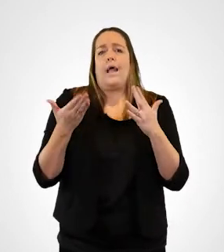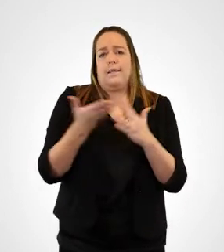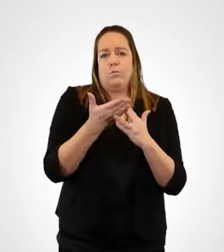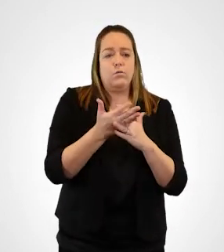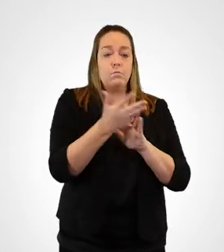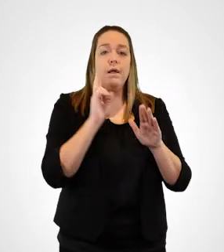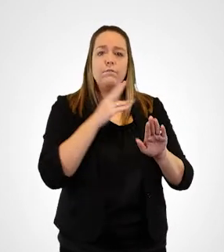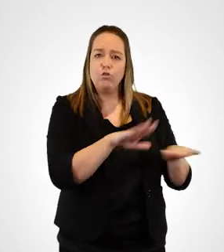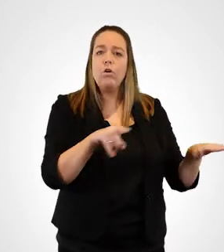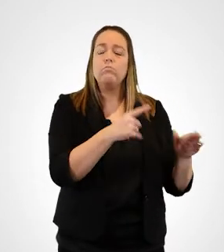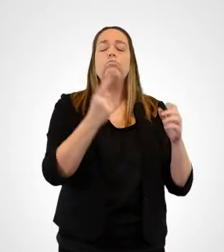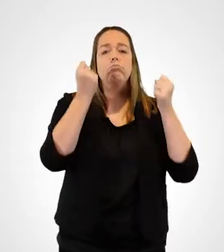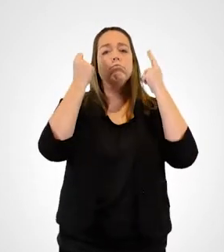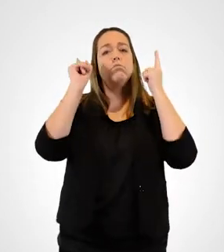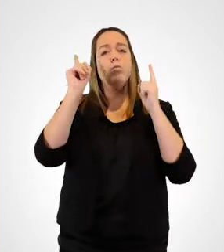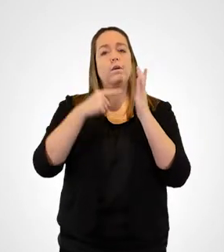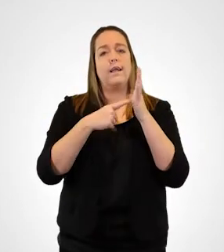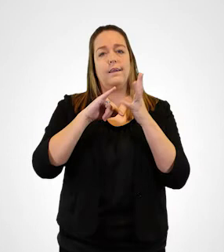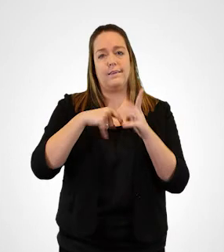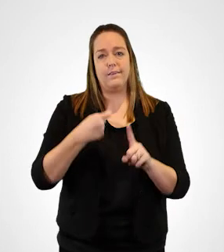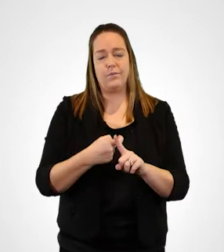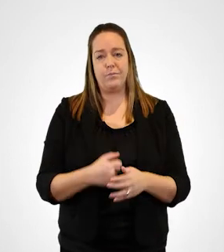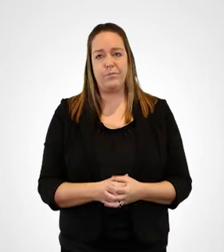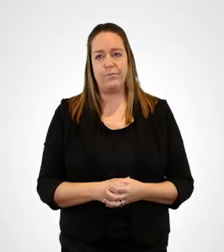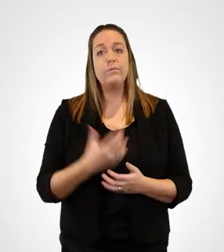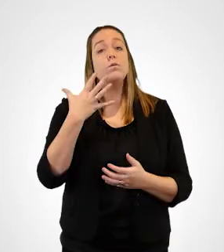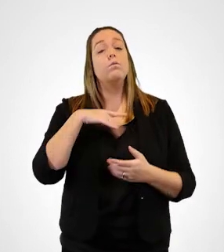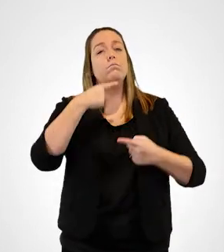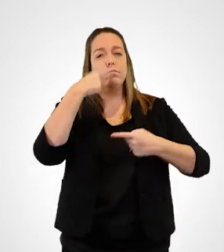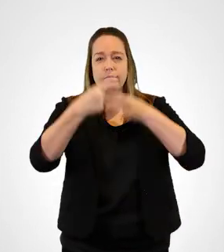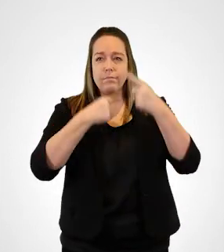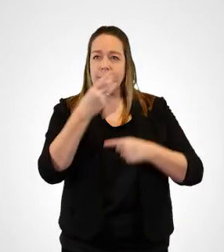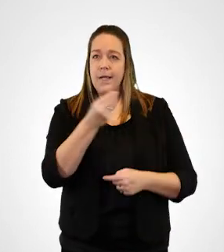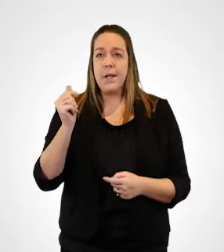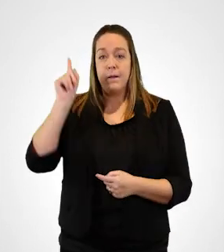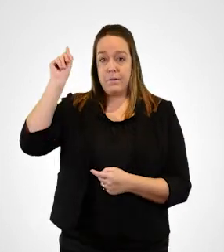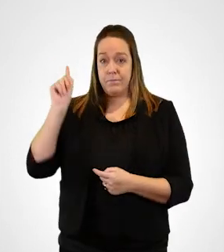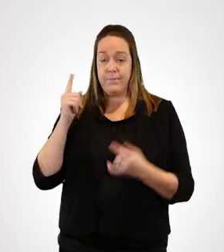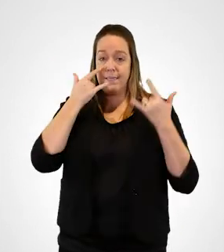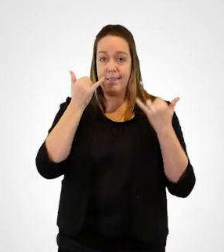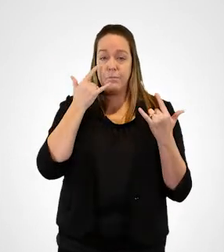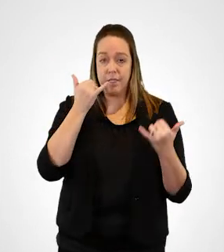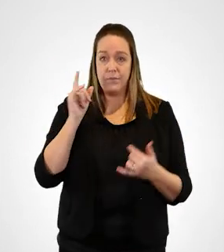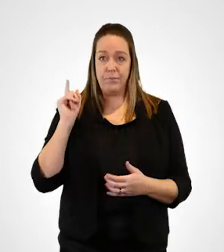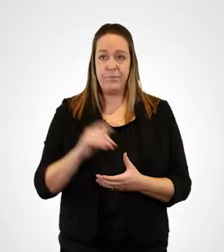and the children would understand what they had to do. I just want to highlight a couple of these assessments,